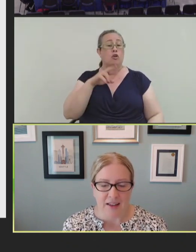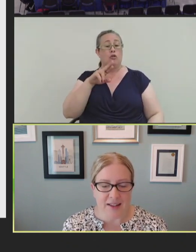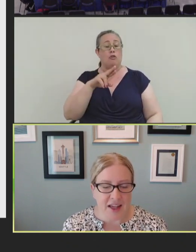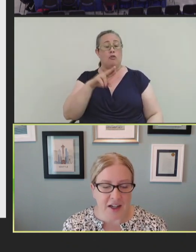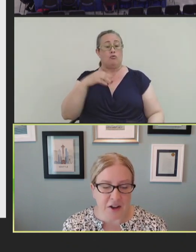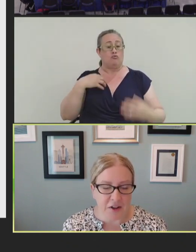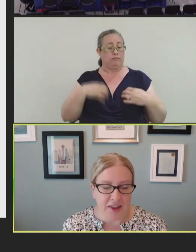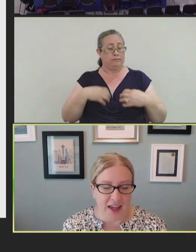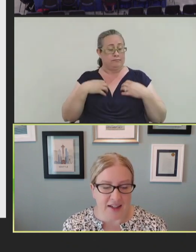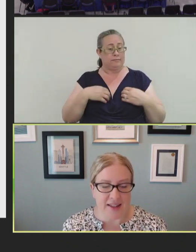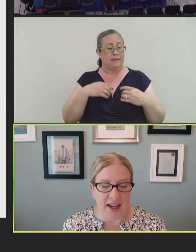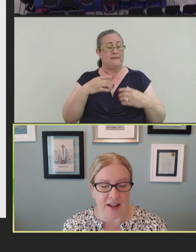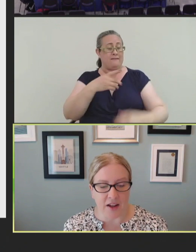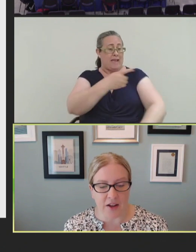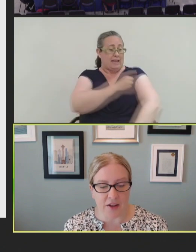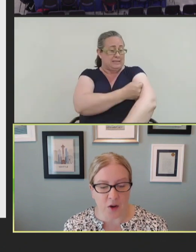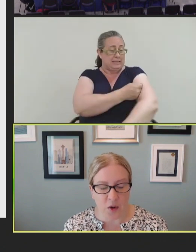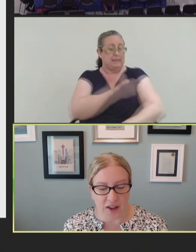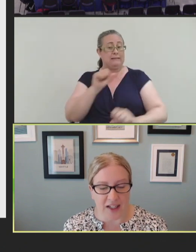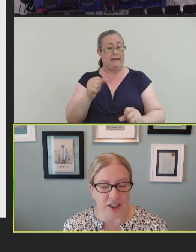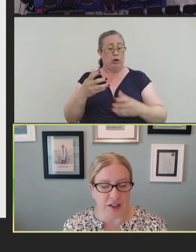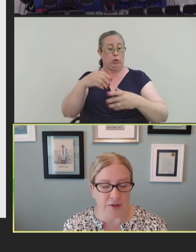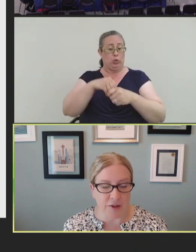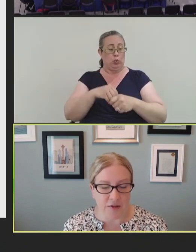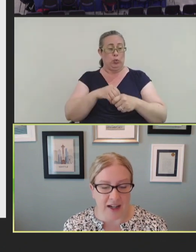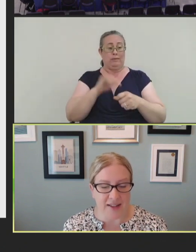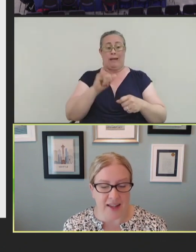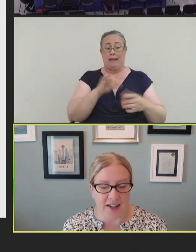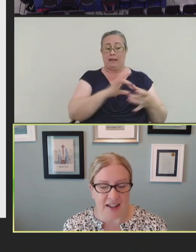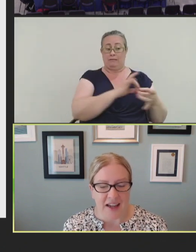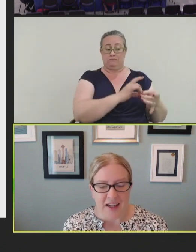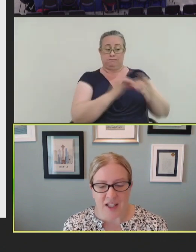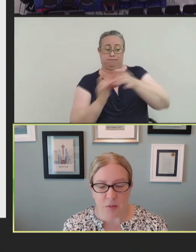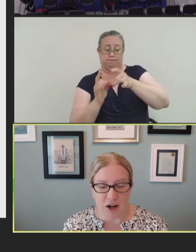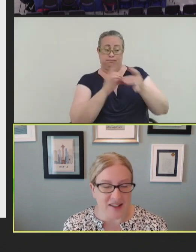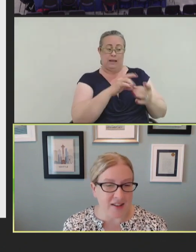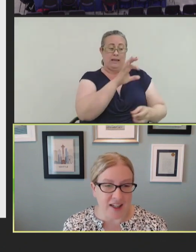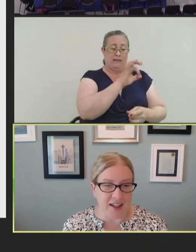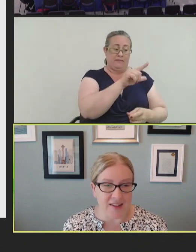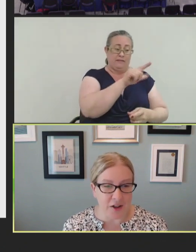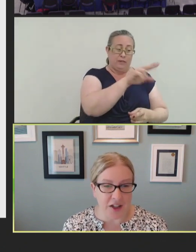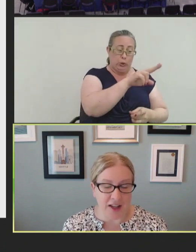this can include things like the correlation of the flu vaccine to the presently circulating